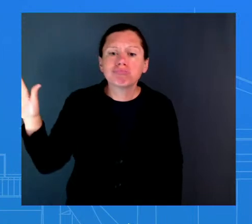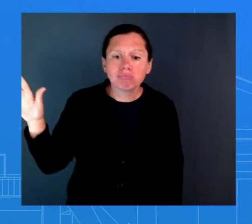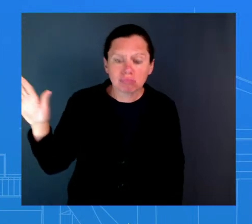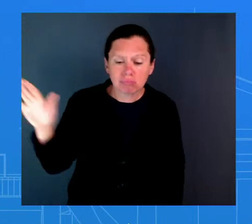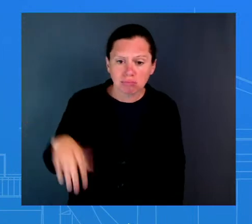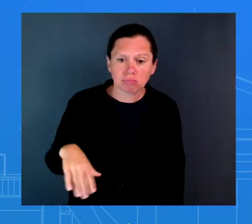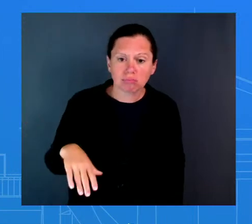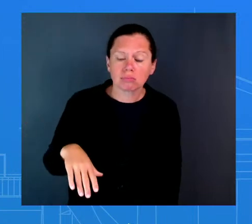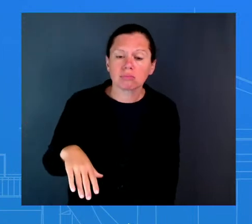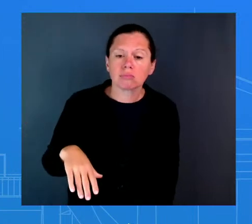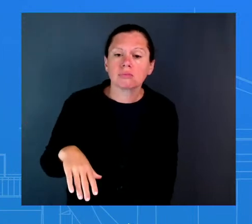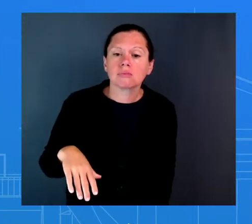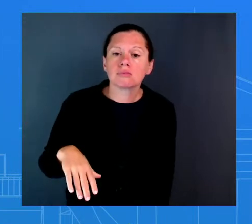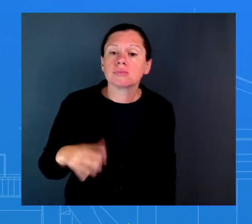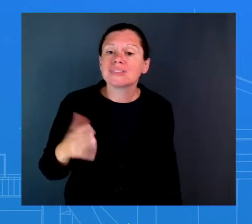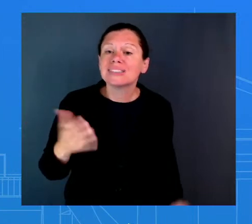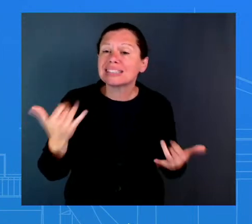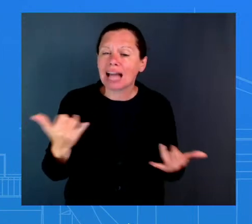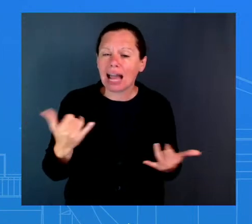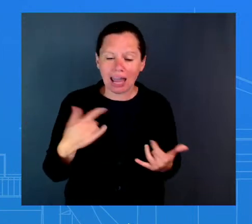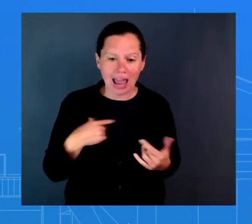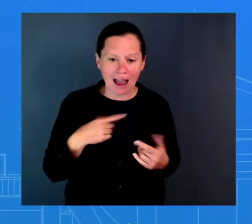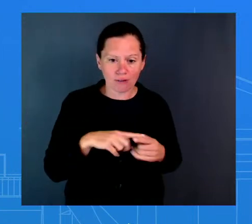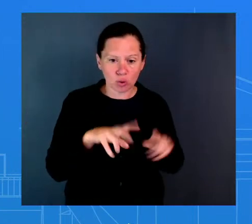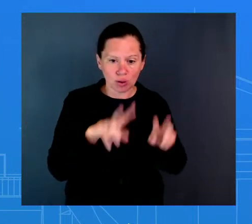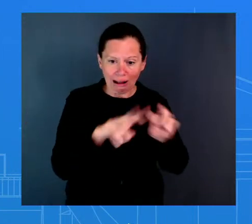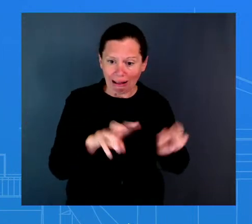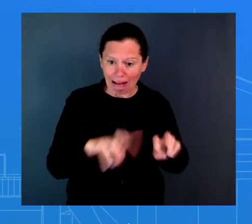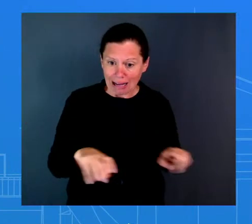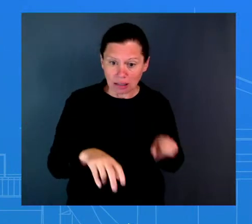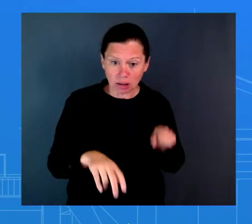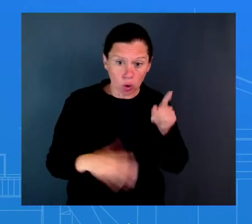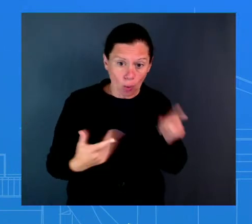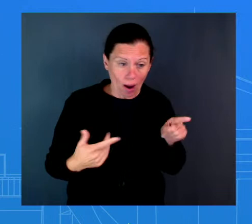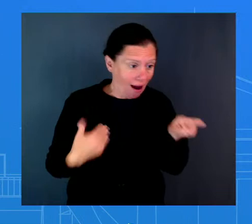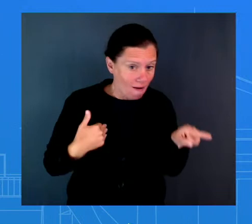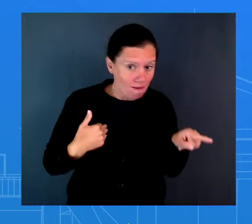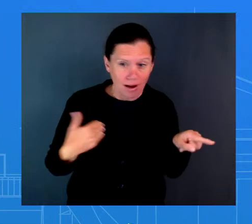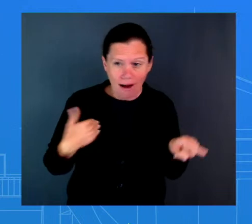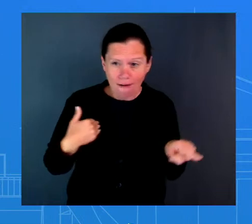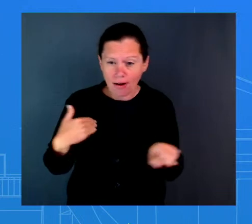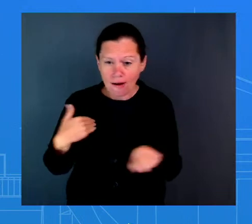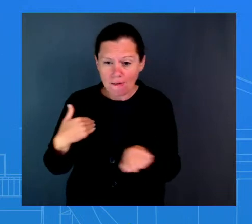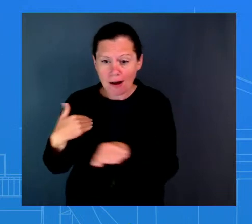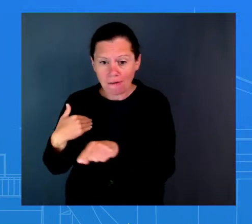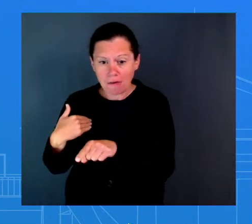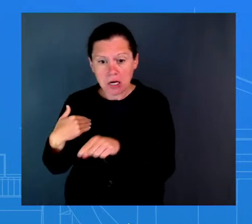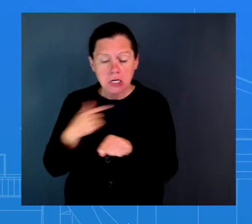and we make a determination about whether there are, in fact, trade-offs that --